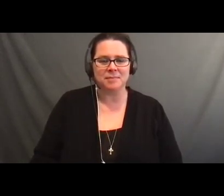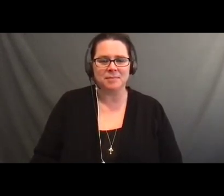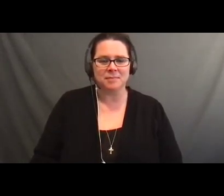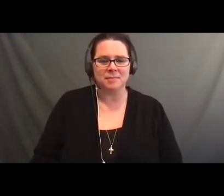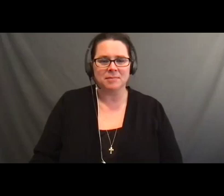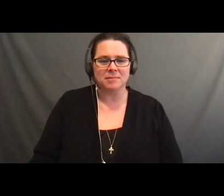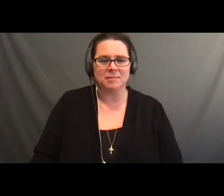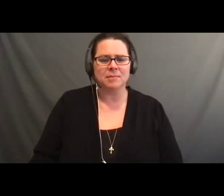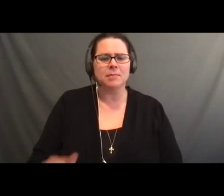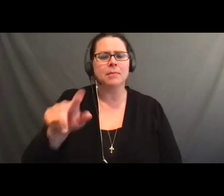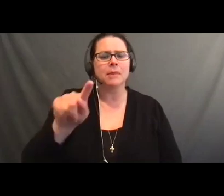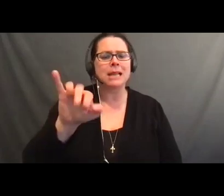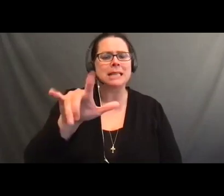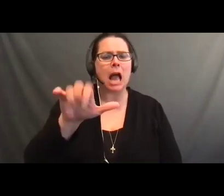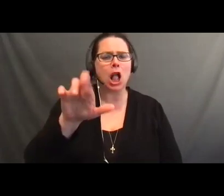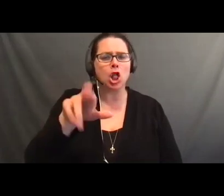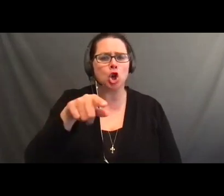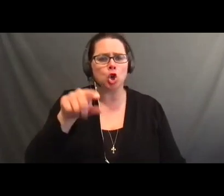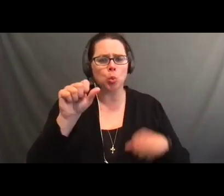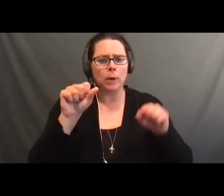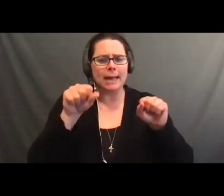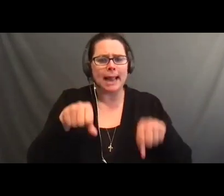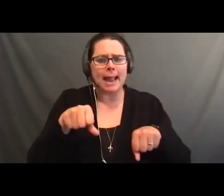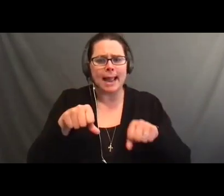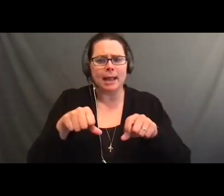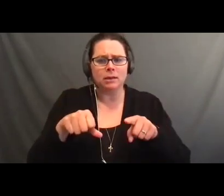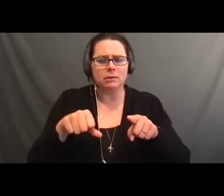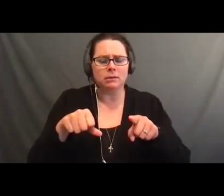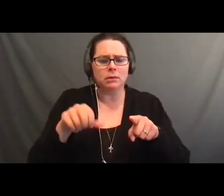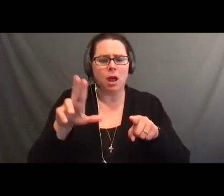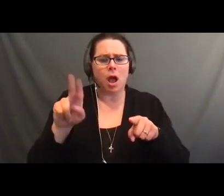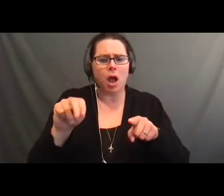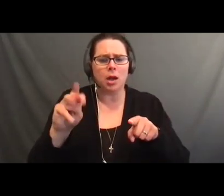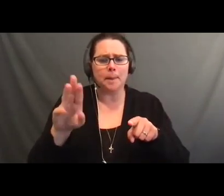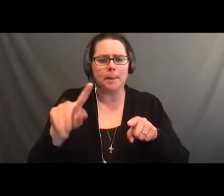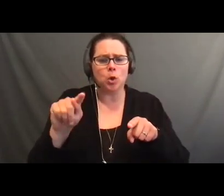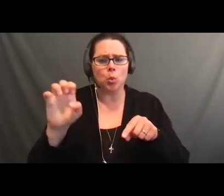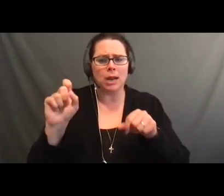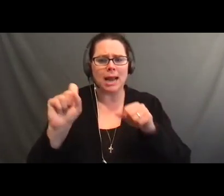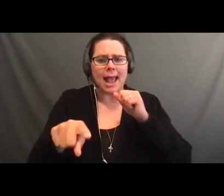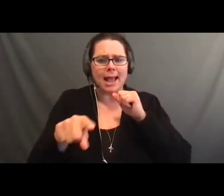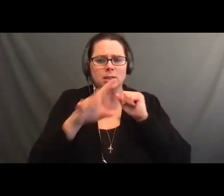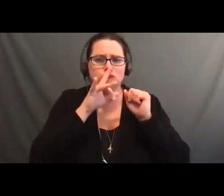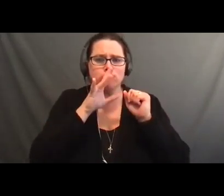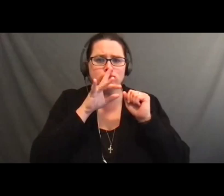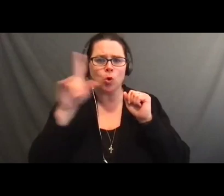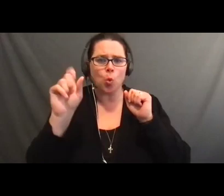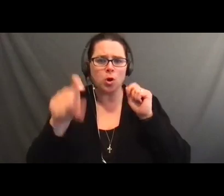Jen: And, Tyler, you should be able to unmute and ask your question to Zack.